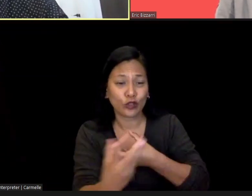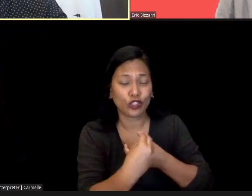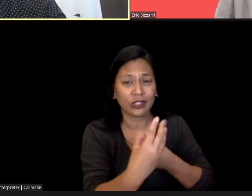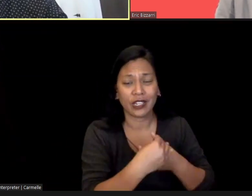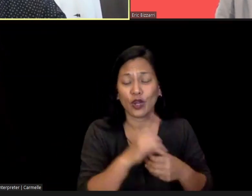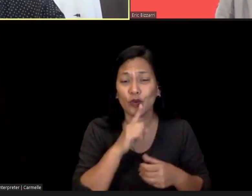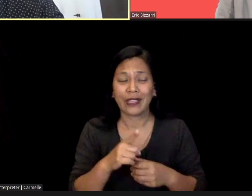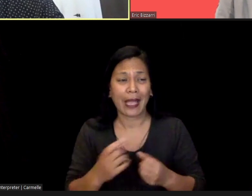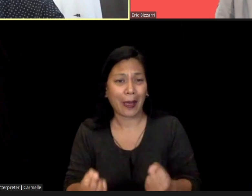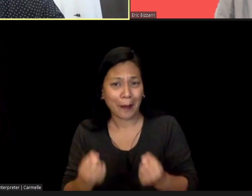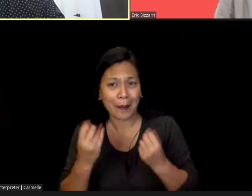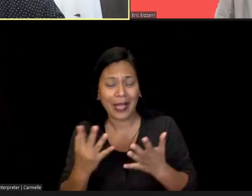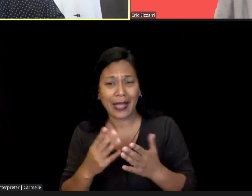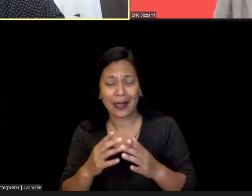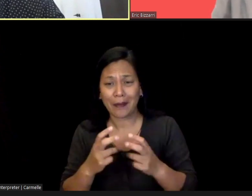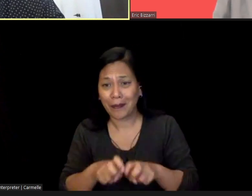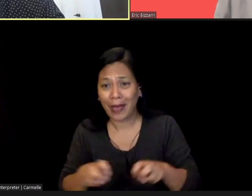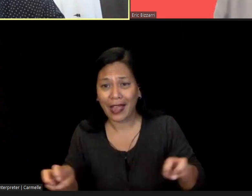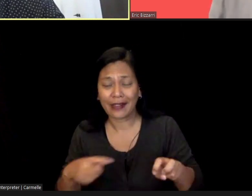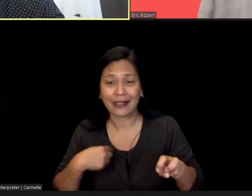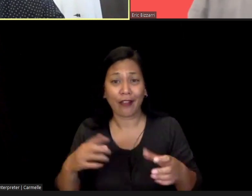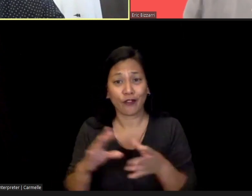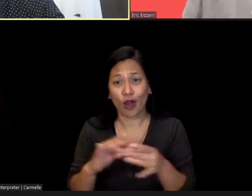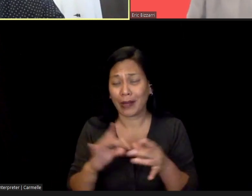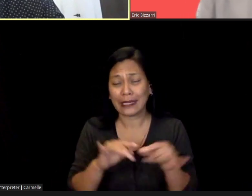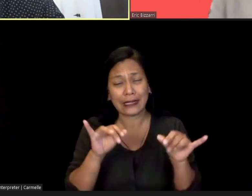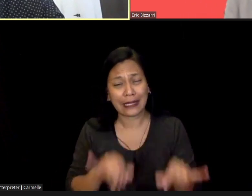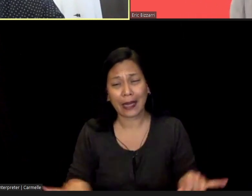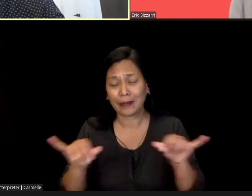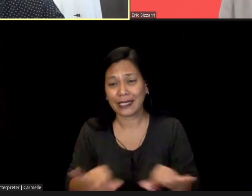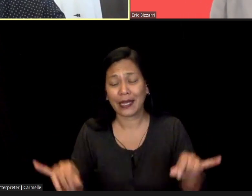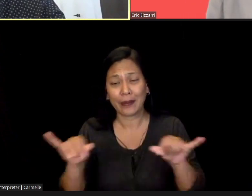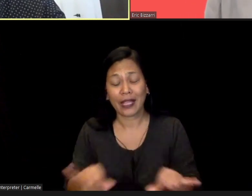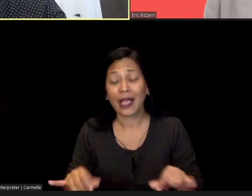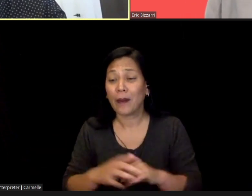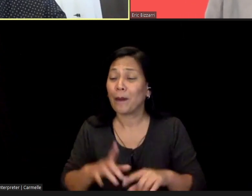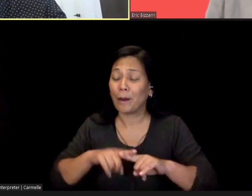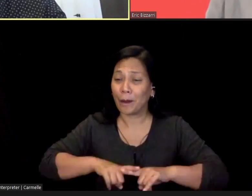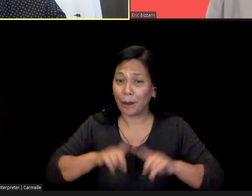I've said this on many panels. So I apologize if this has been heard by members of the audience in the past, but in terms of when we're talking about